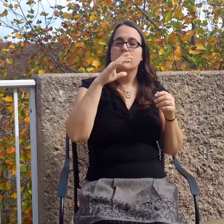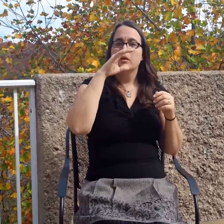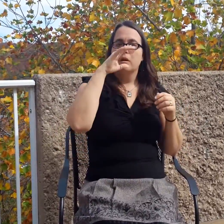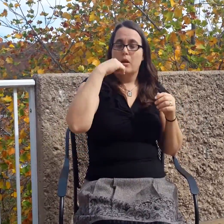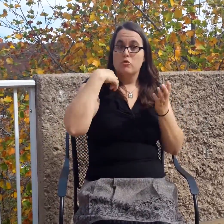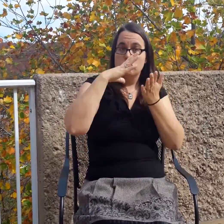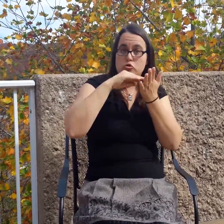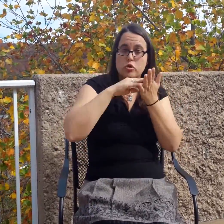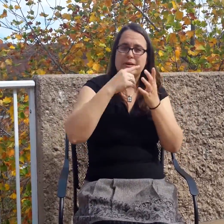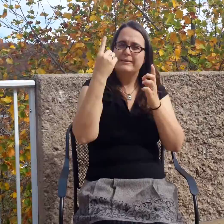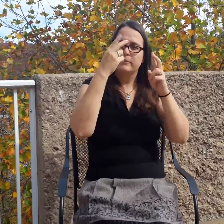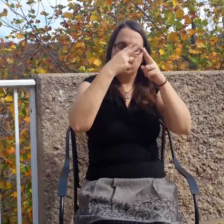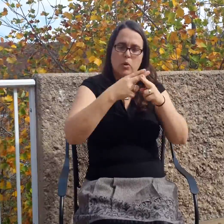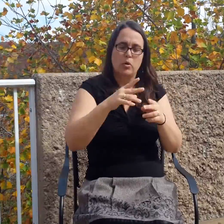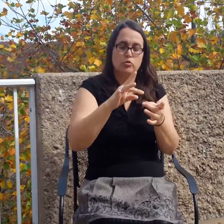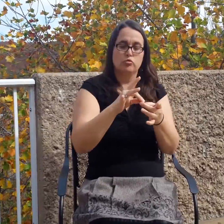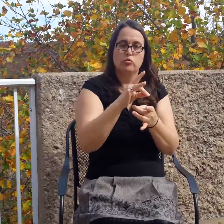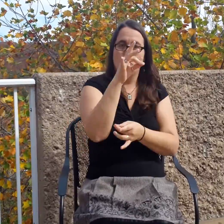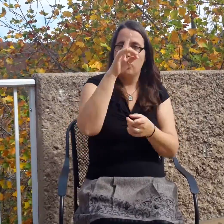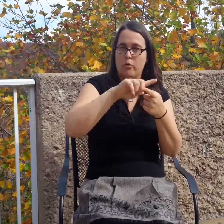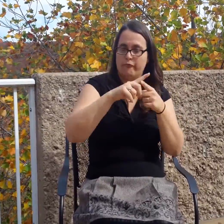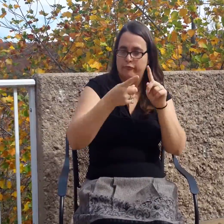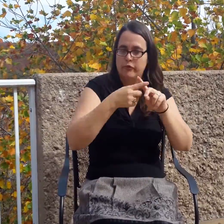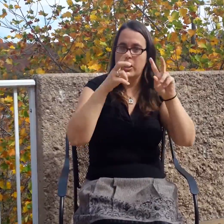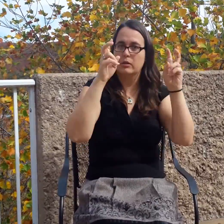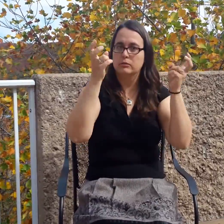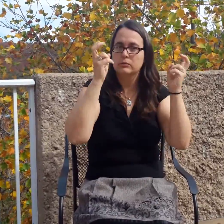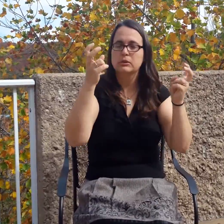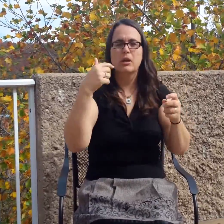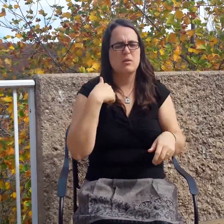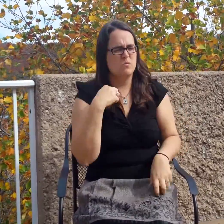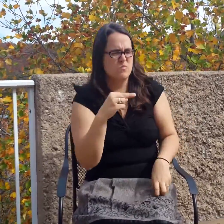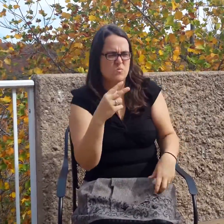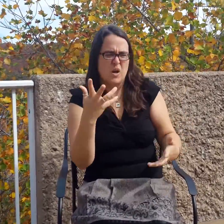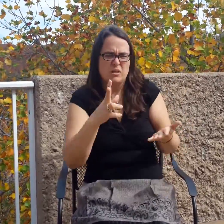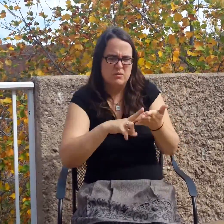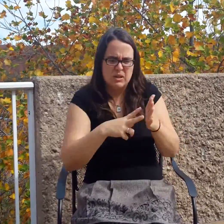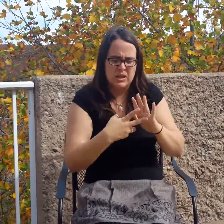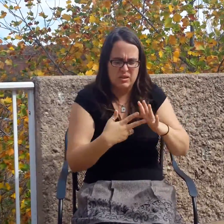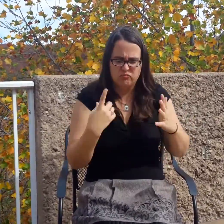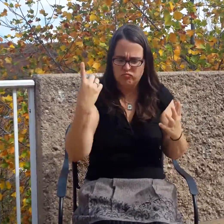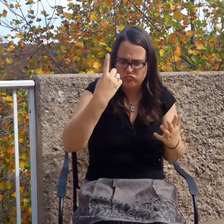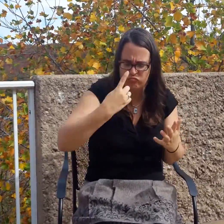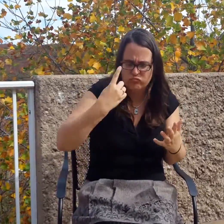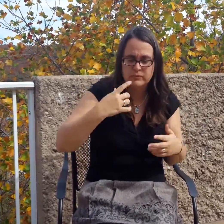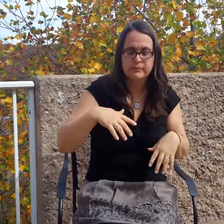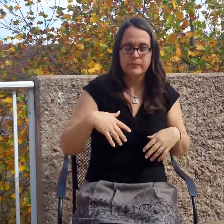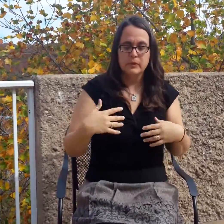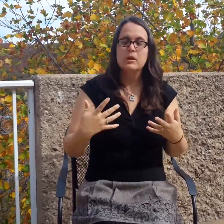And so, I learned about something called a "soul friend" and I wondered what that was, what it meant.